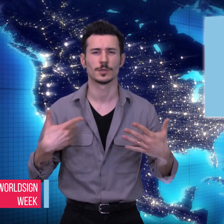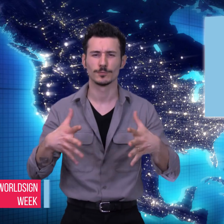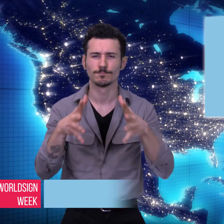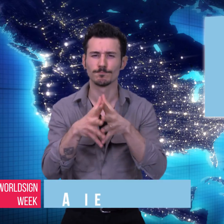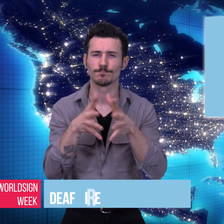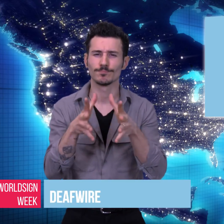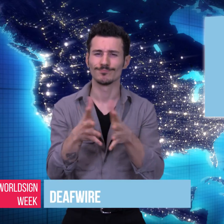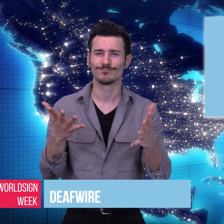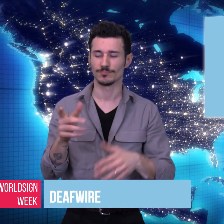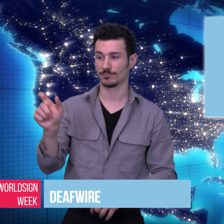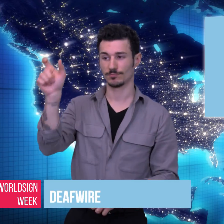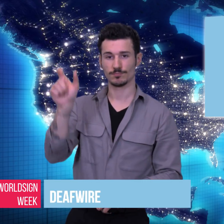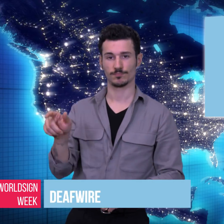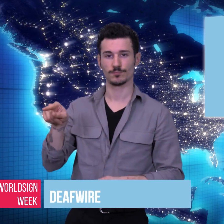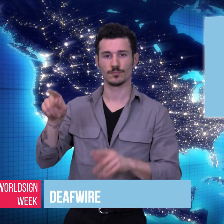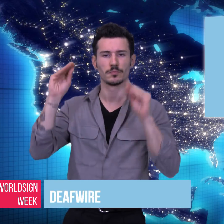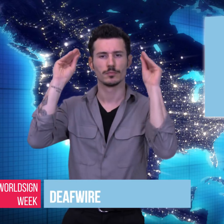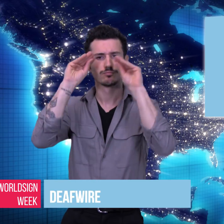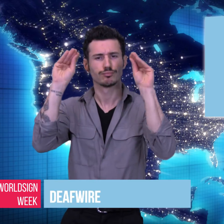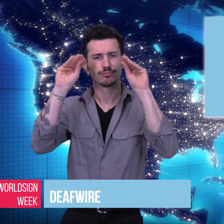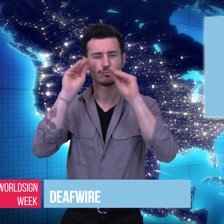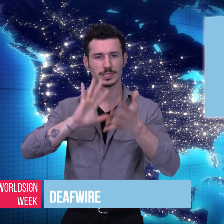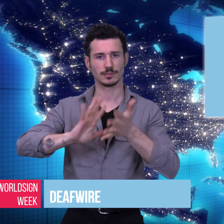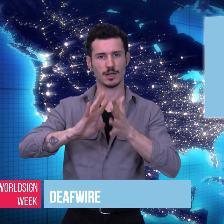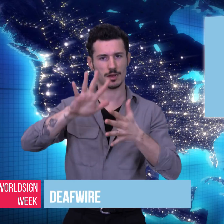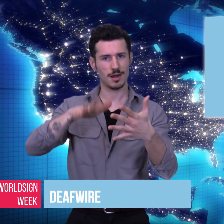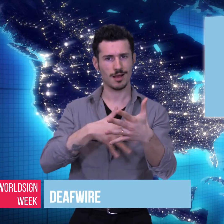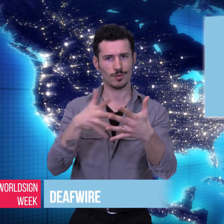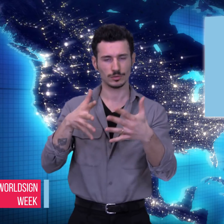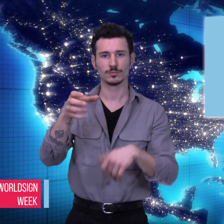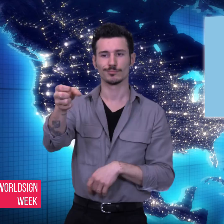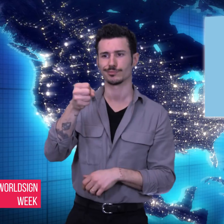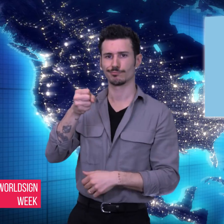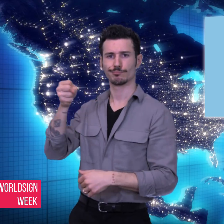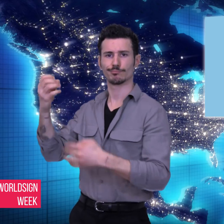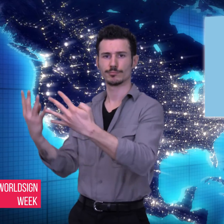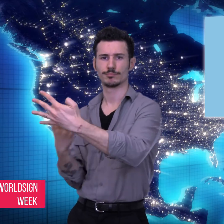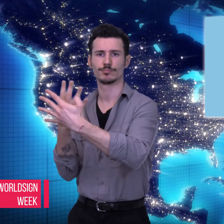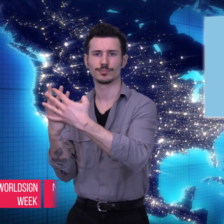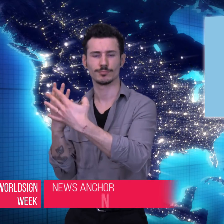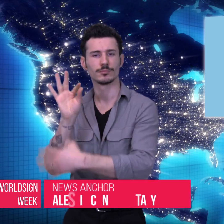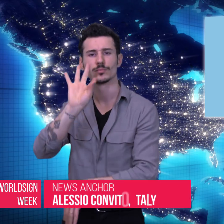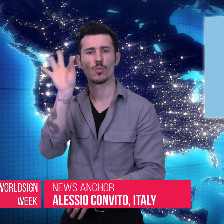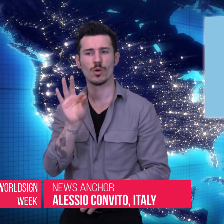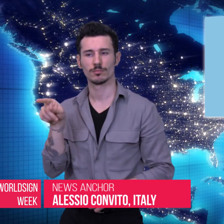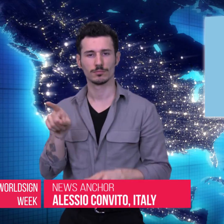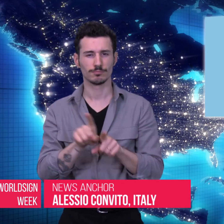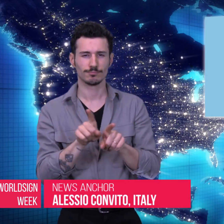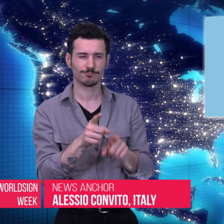Alessio: Sign Language tutor jailed for luring boy